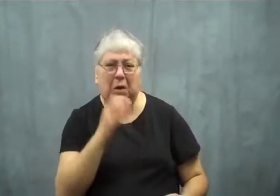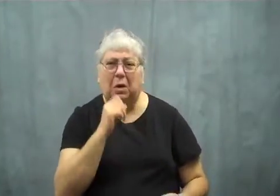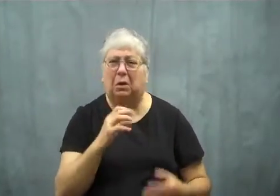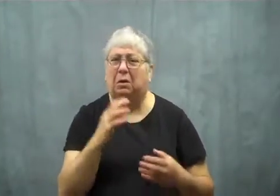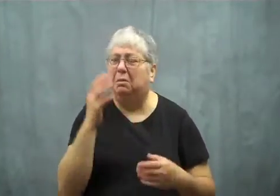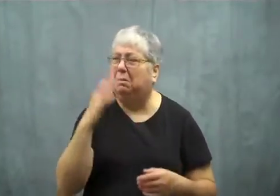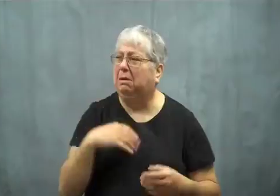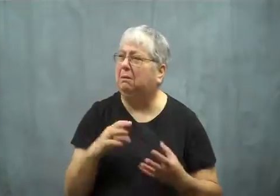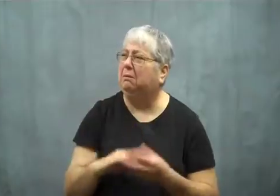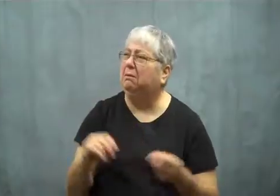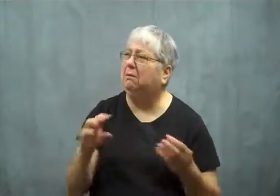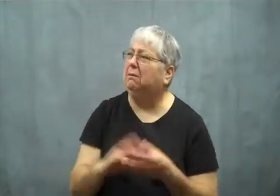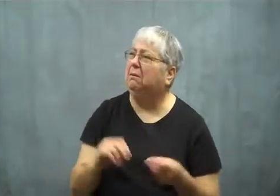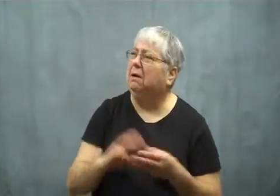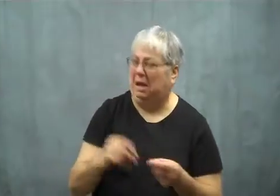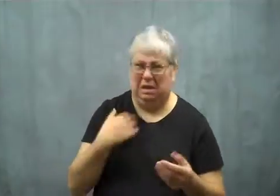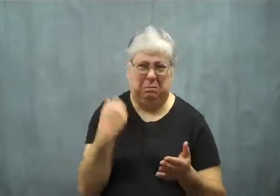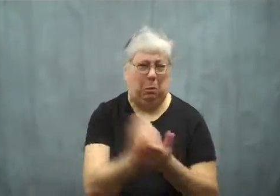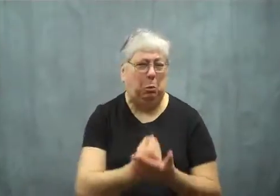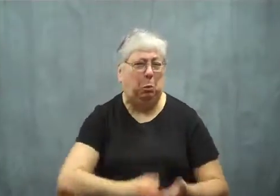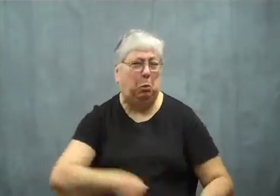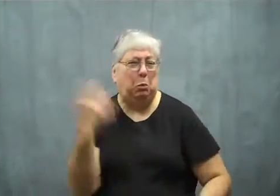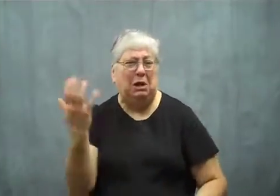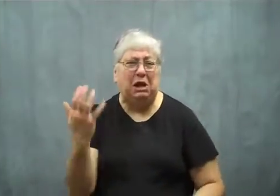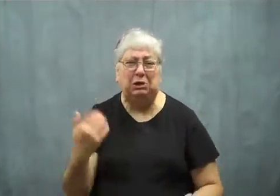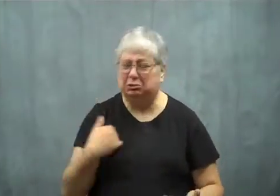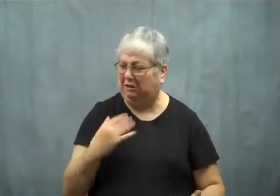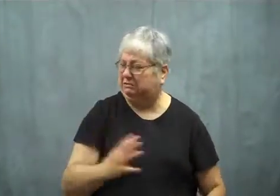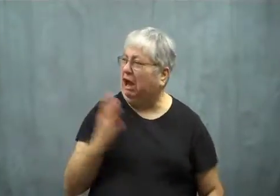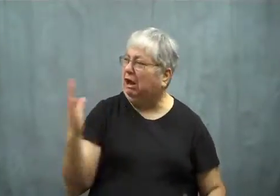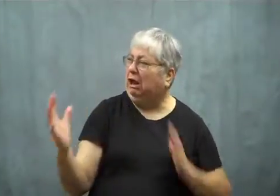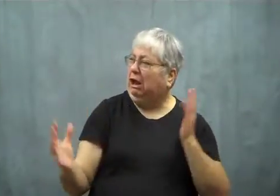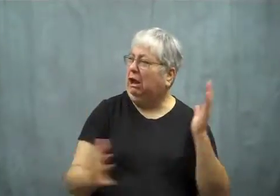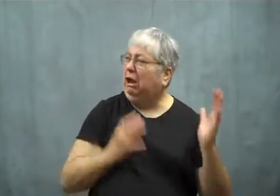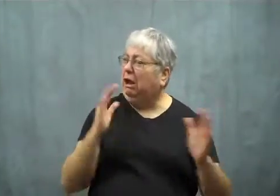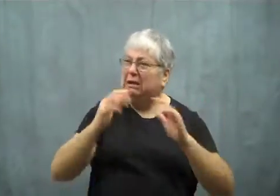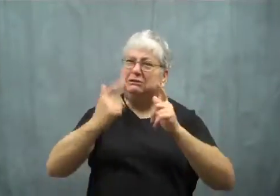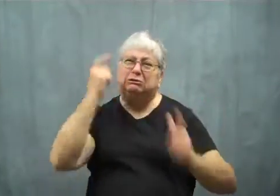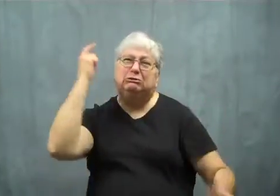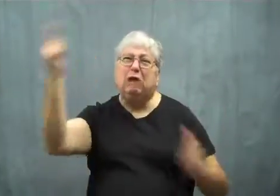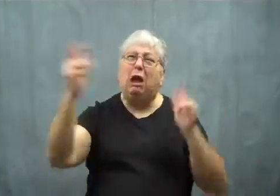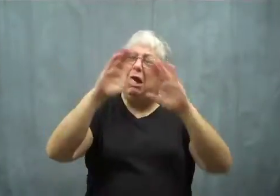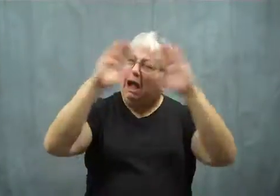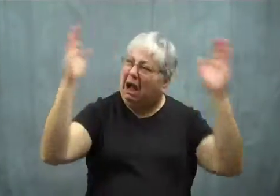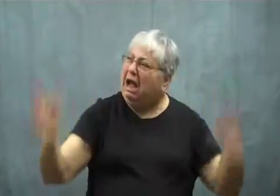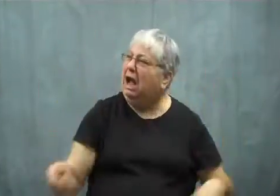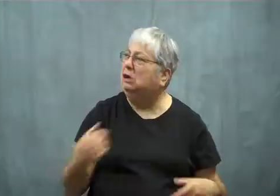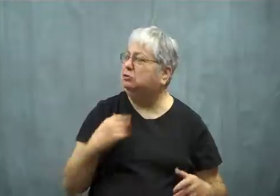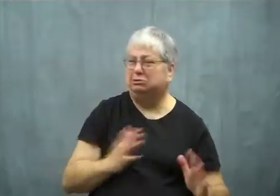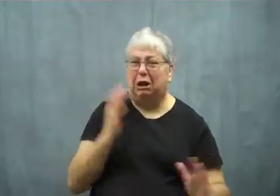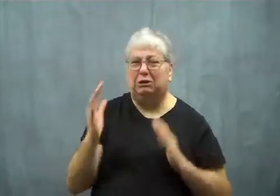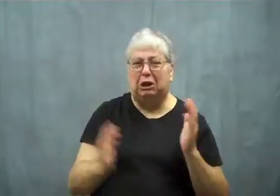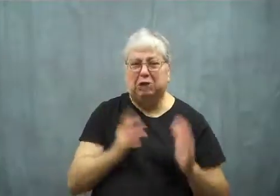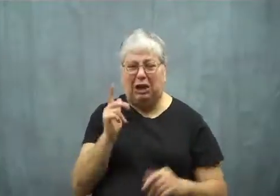The old man said, "I'm rich! I have a big fancy mansion!